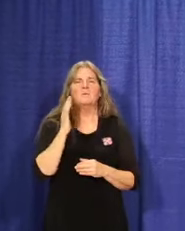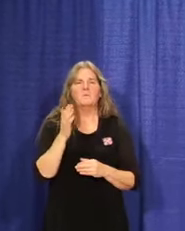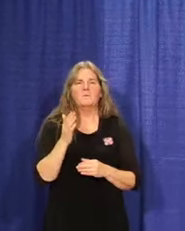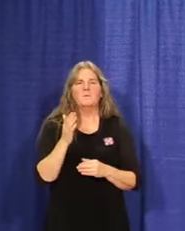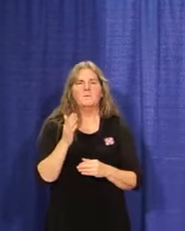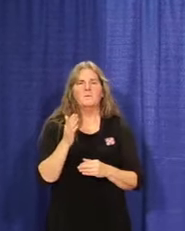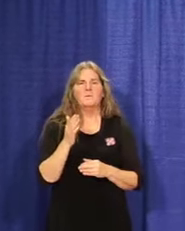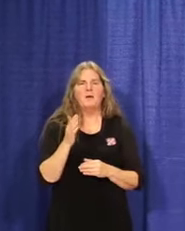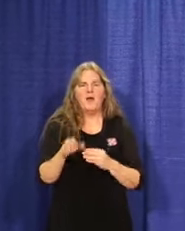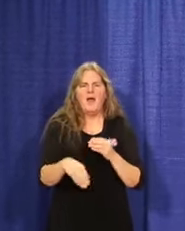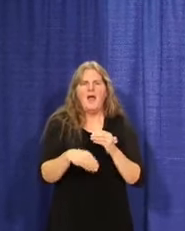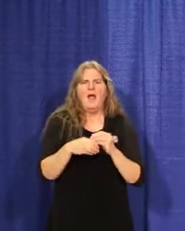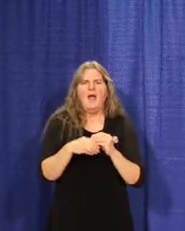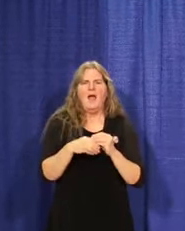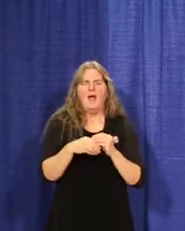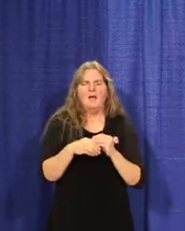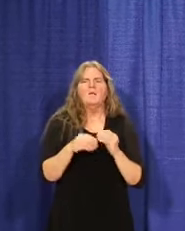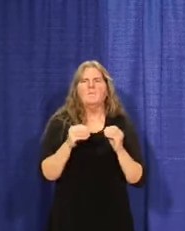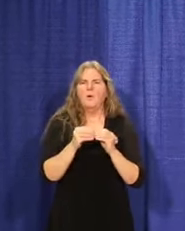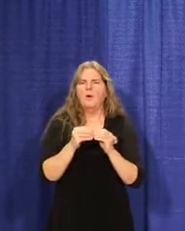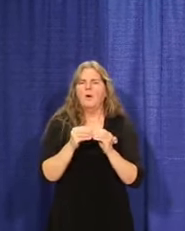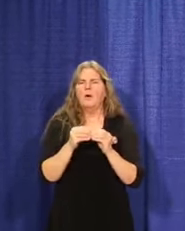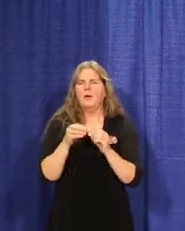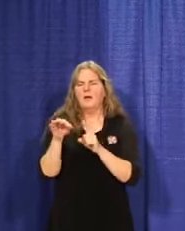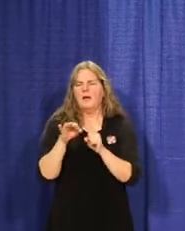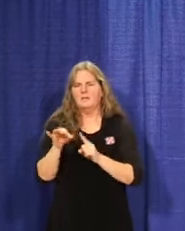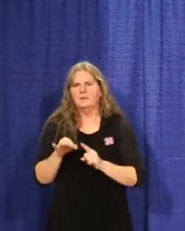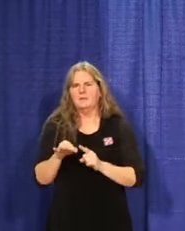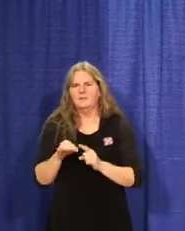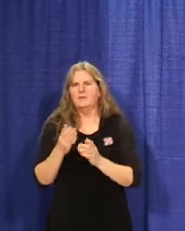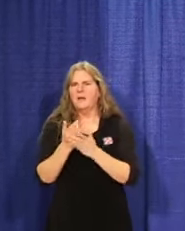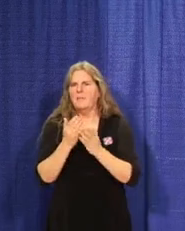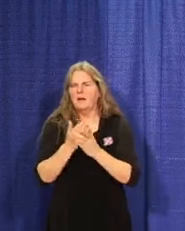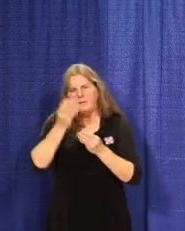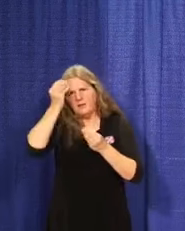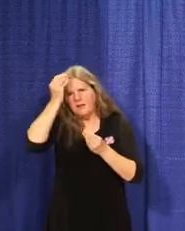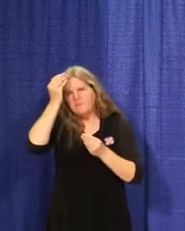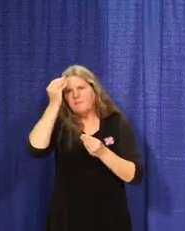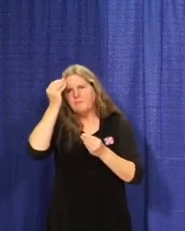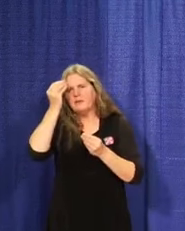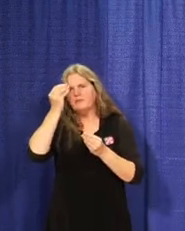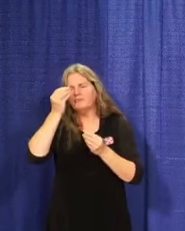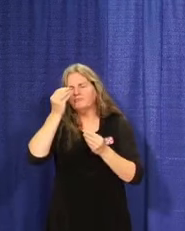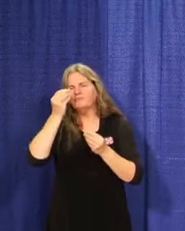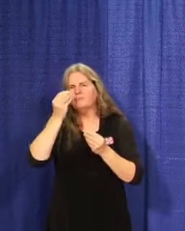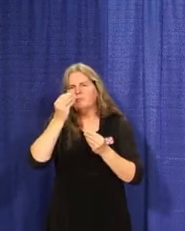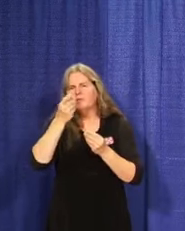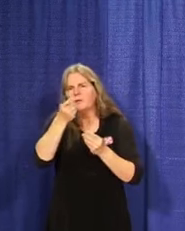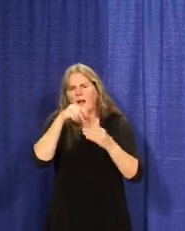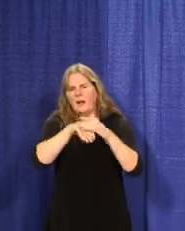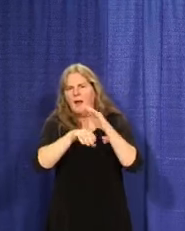premier's comments about sources of information as I go. I do hope everyone had a great